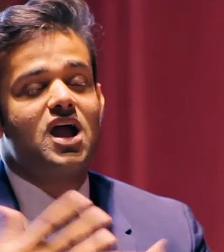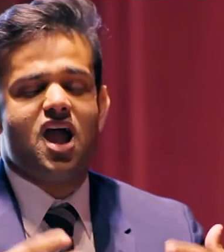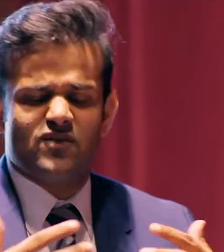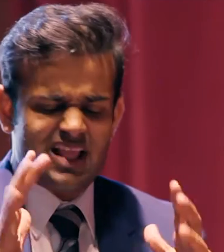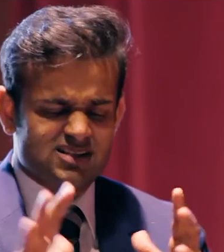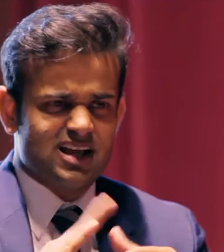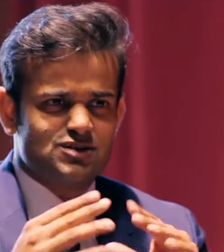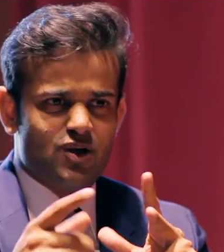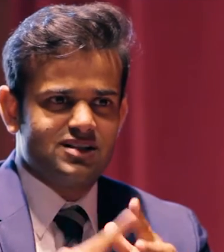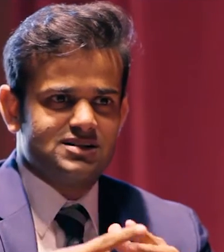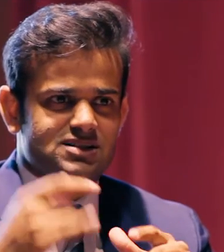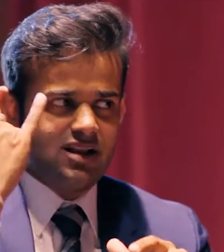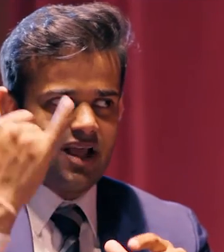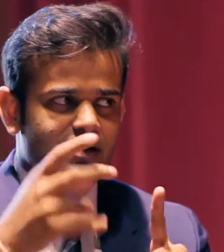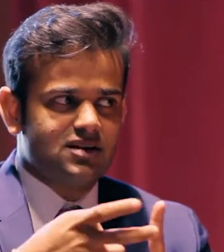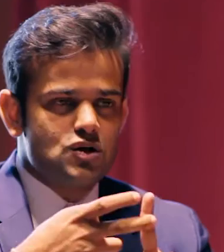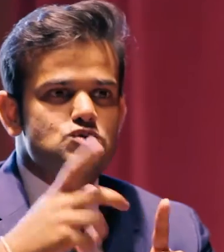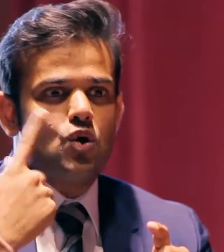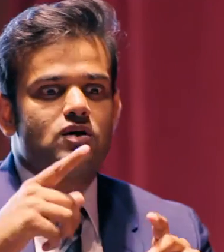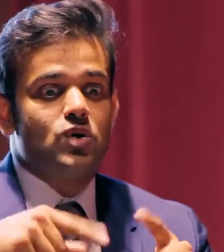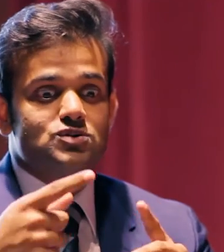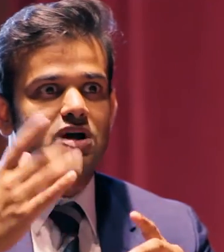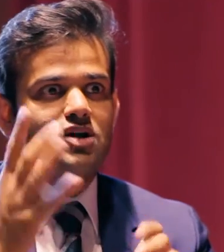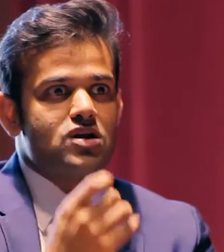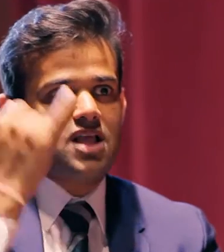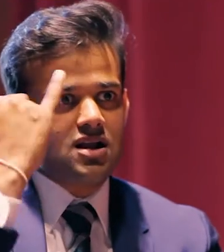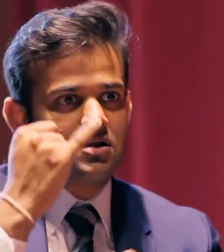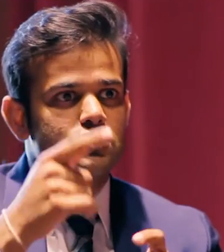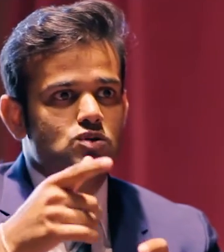[Vai] Wow. What a great story, how imaginative.